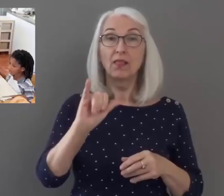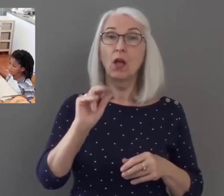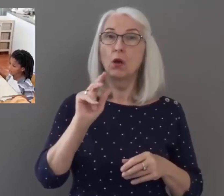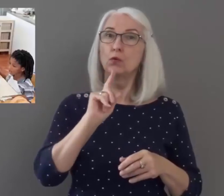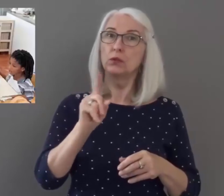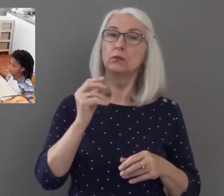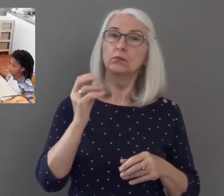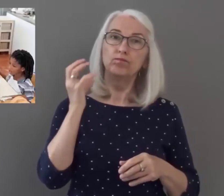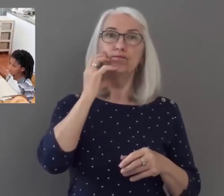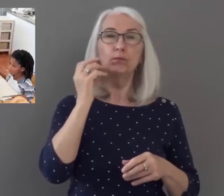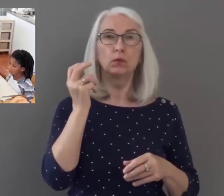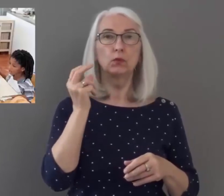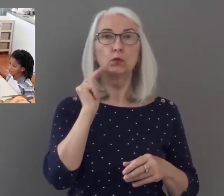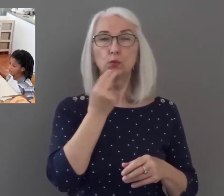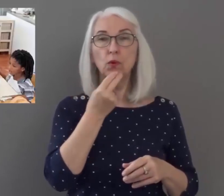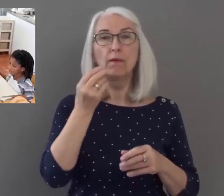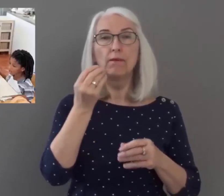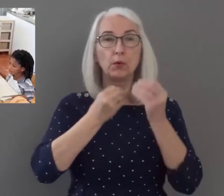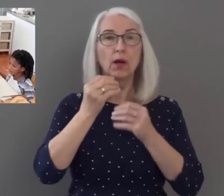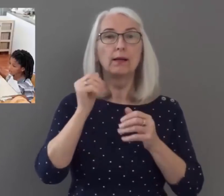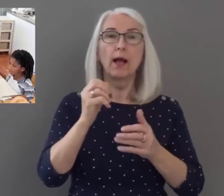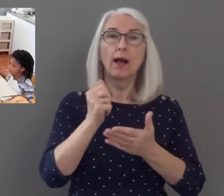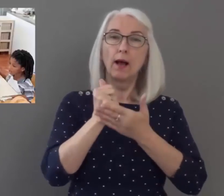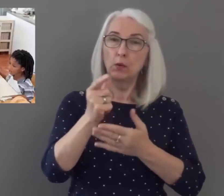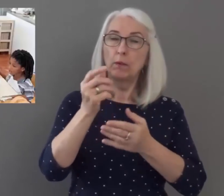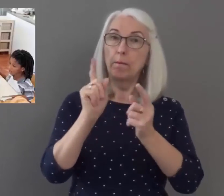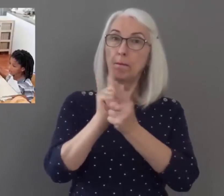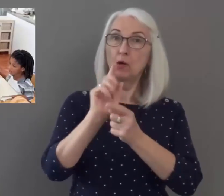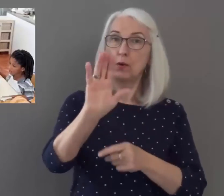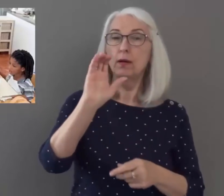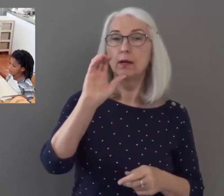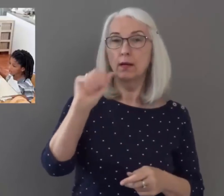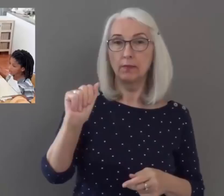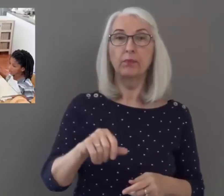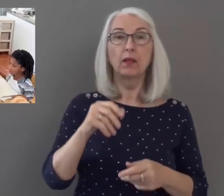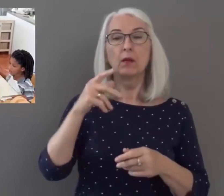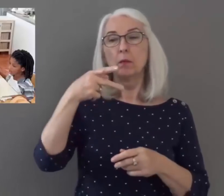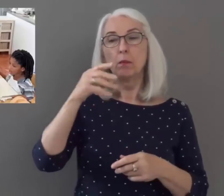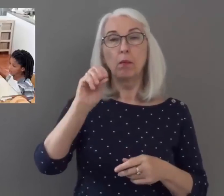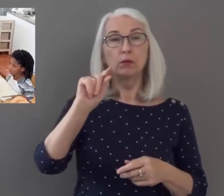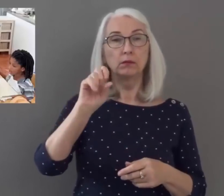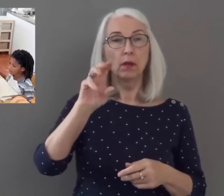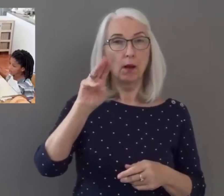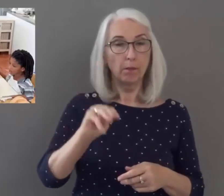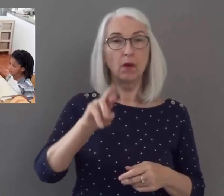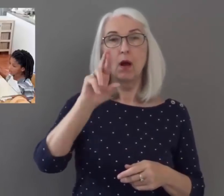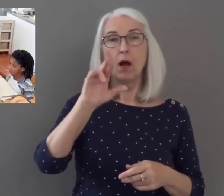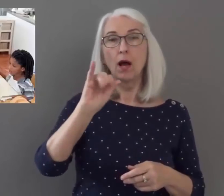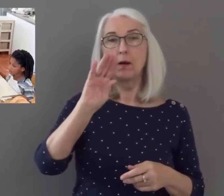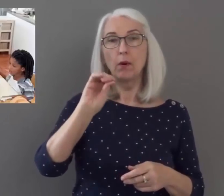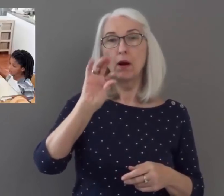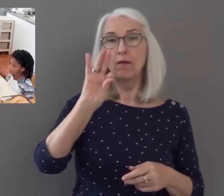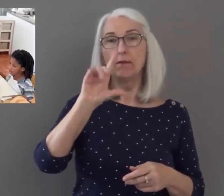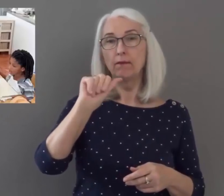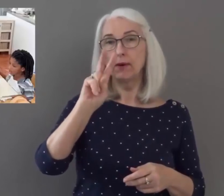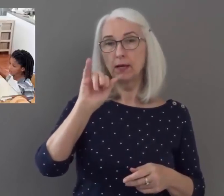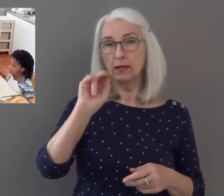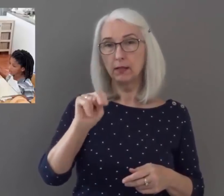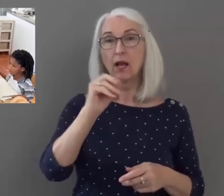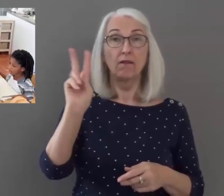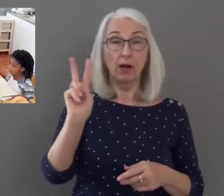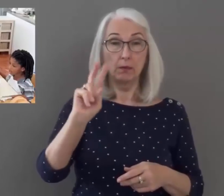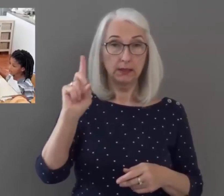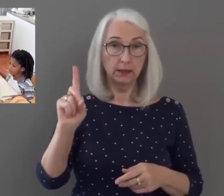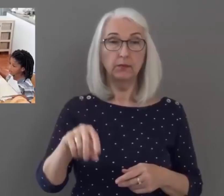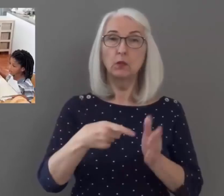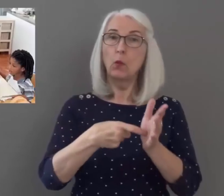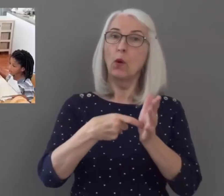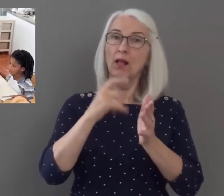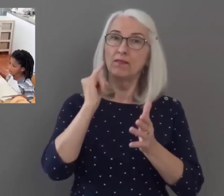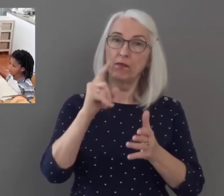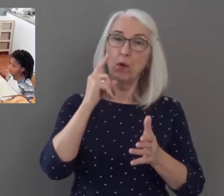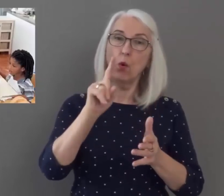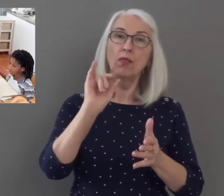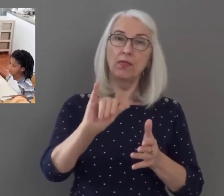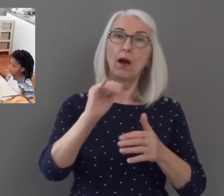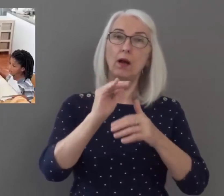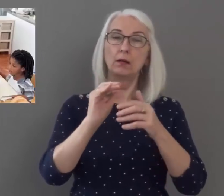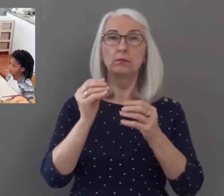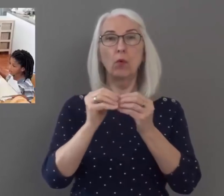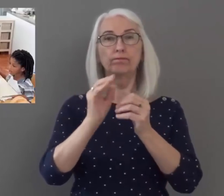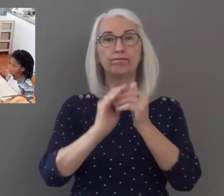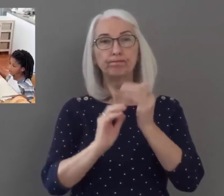These nutrient-dense foods can help you meet your calcium, potassium, riboflavin, and vitamin D requirements with ease and